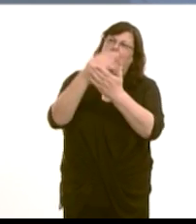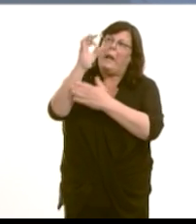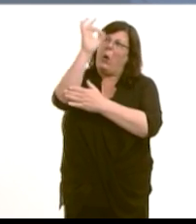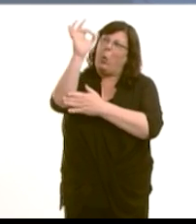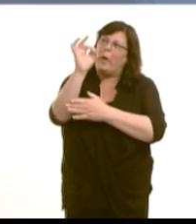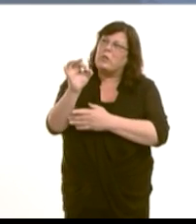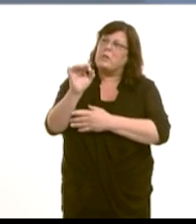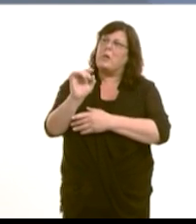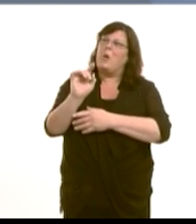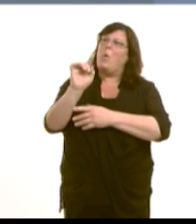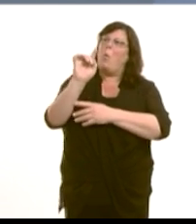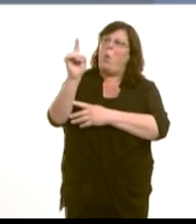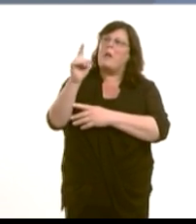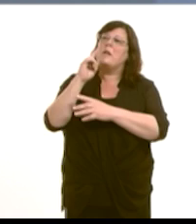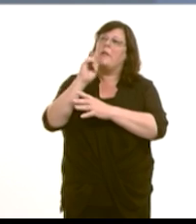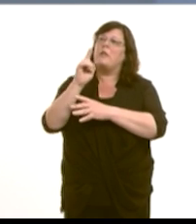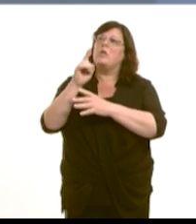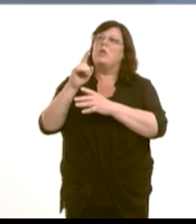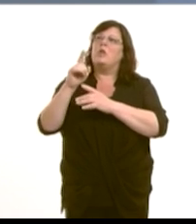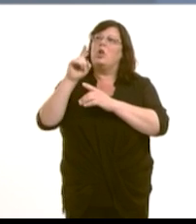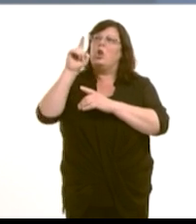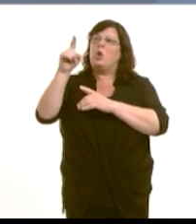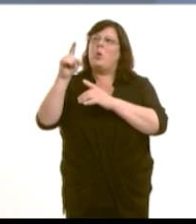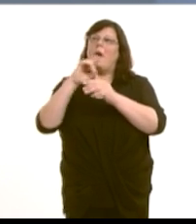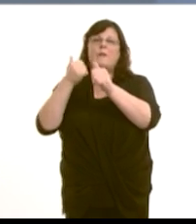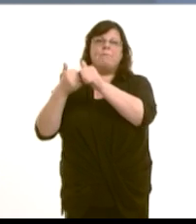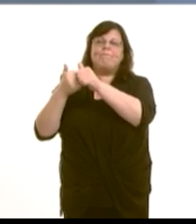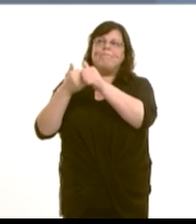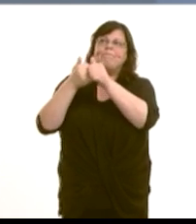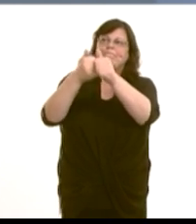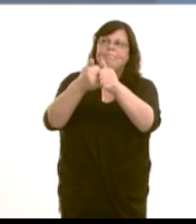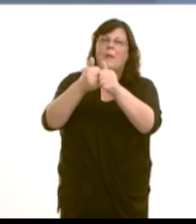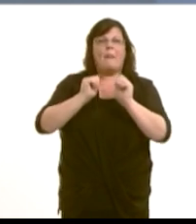from a Cabinet Secretary who has ridiculed farmersí business acumen, and two, over the